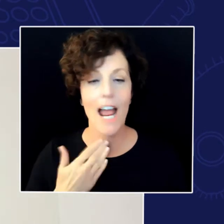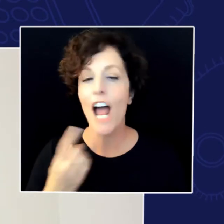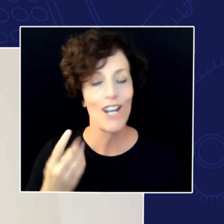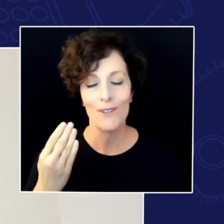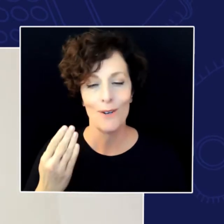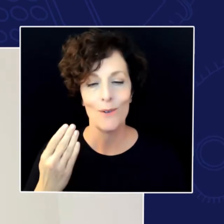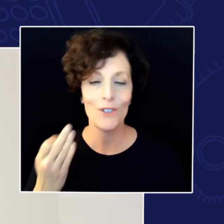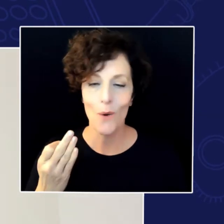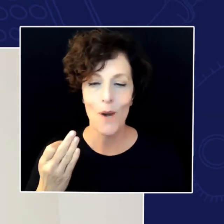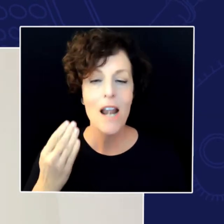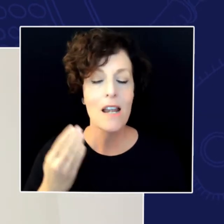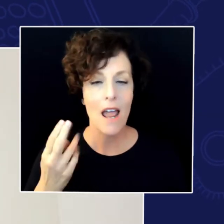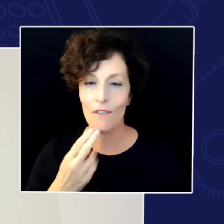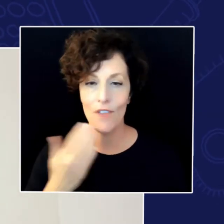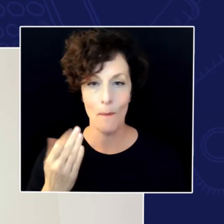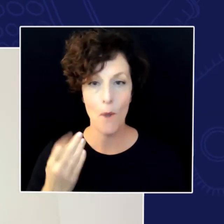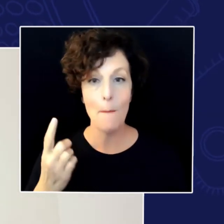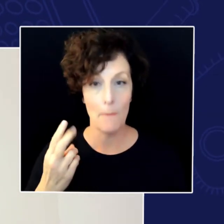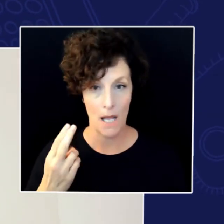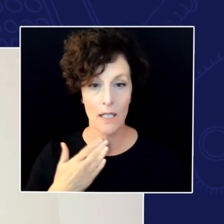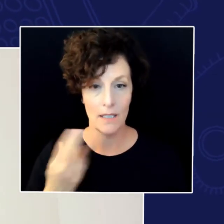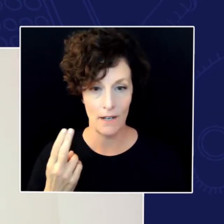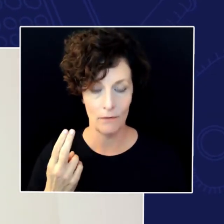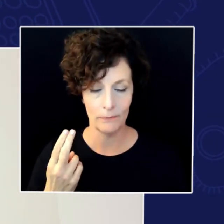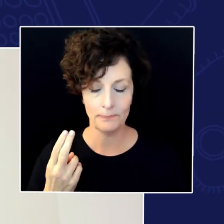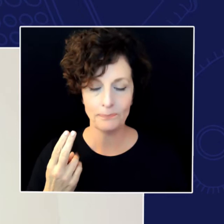I'm -- I don't know. So none of them are positive.